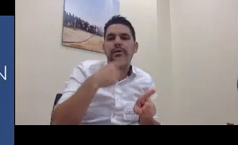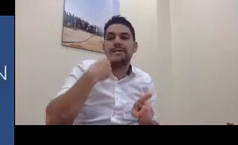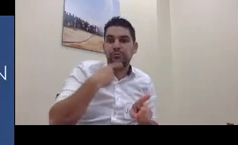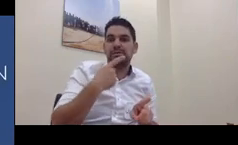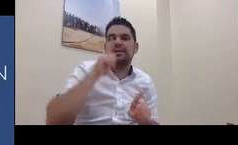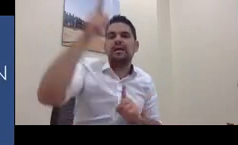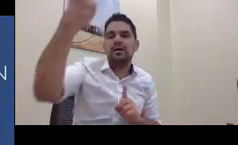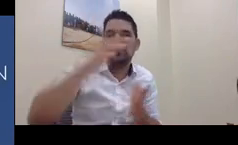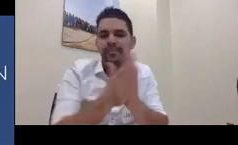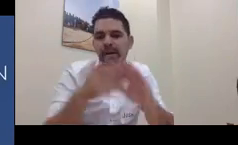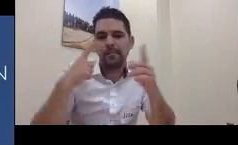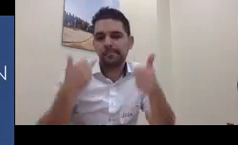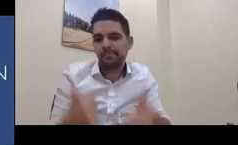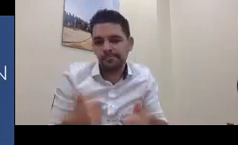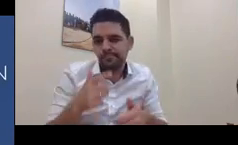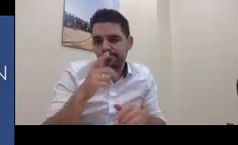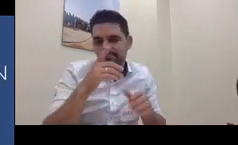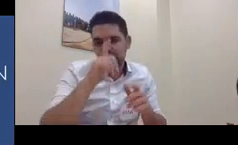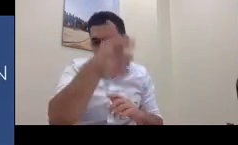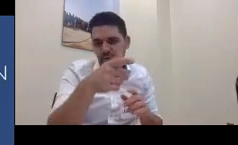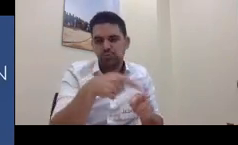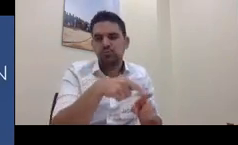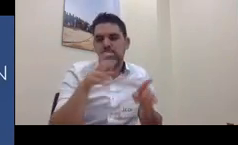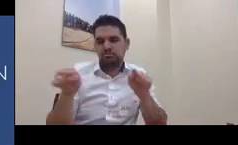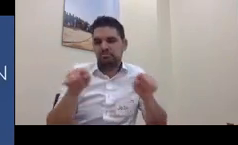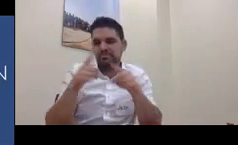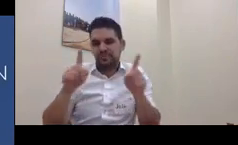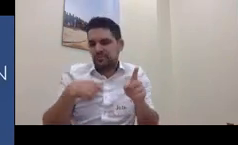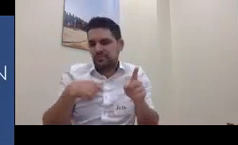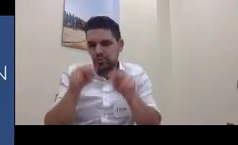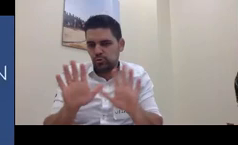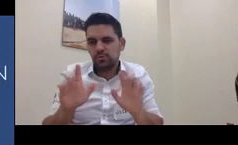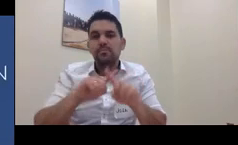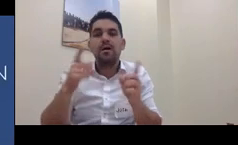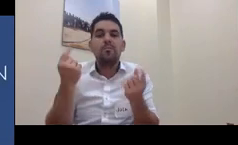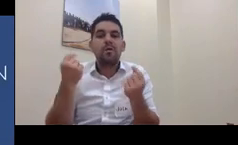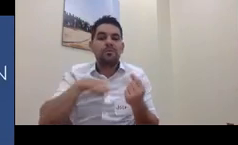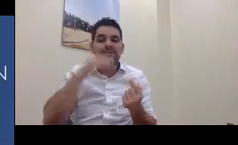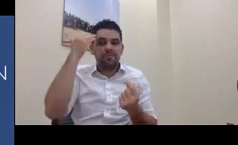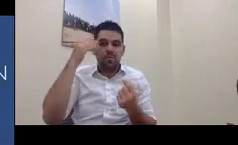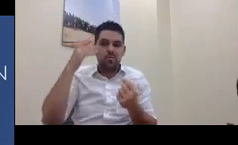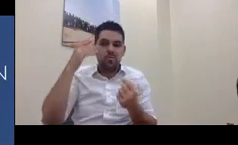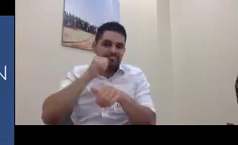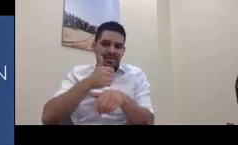or those who were hearing and later became deaf or lost their hearing. So those differences, we did not look out.